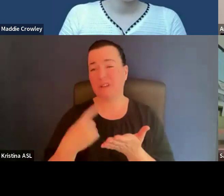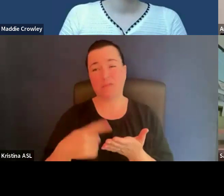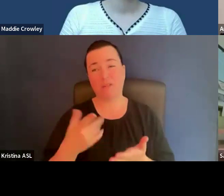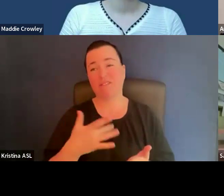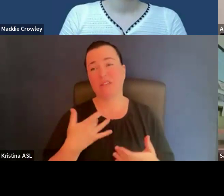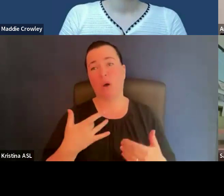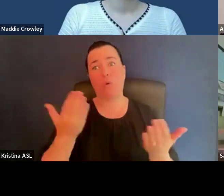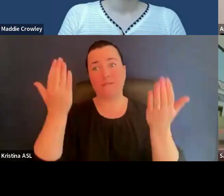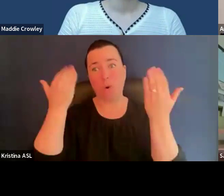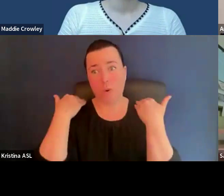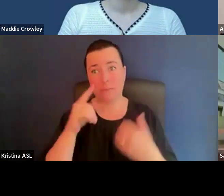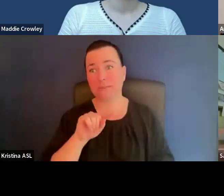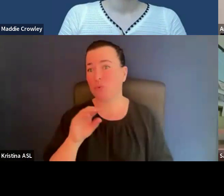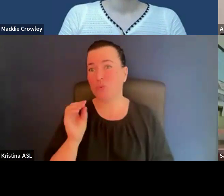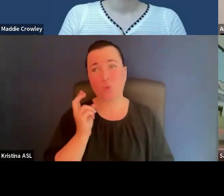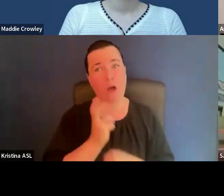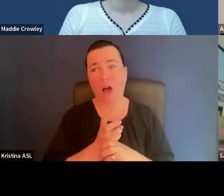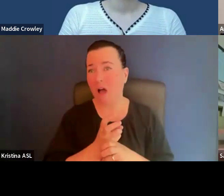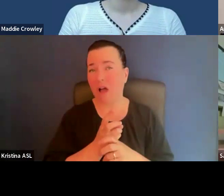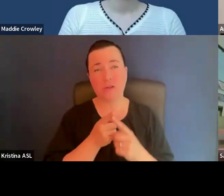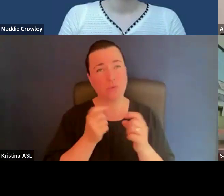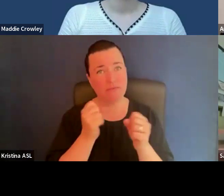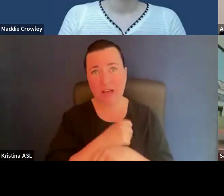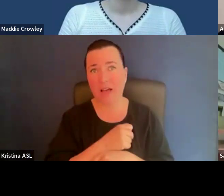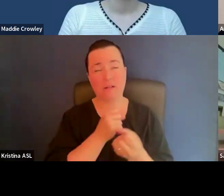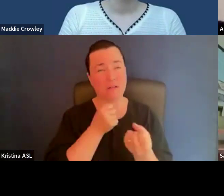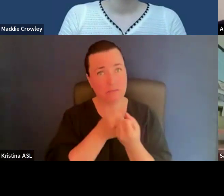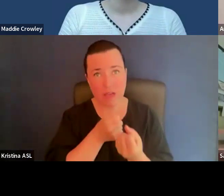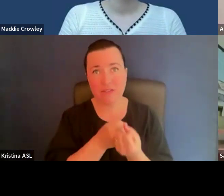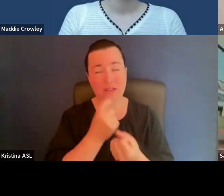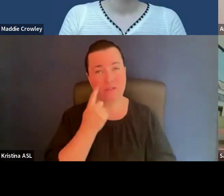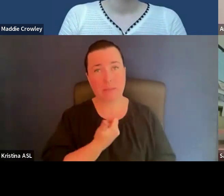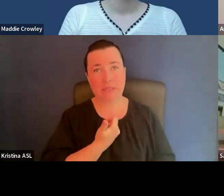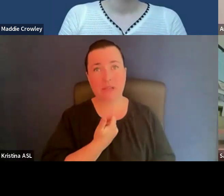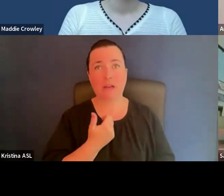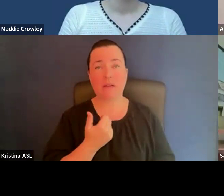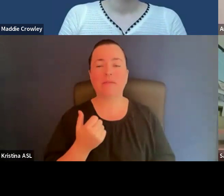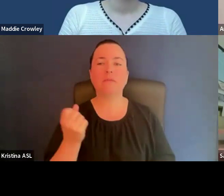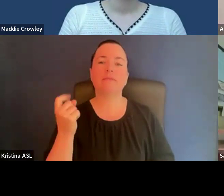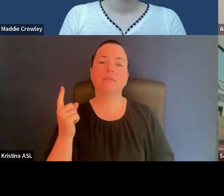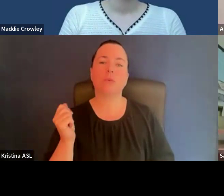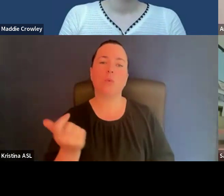And it's important to, you know... We all have two faces, these two faces.